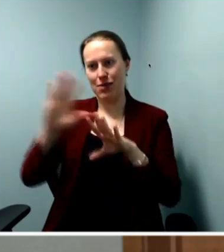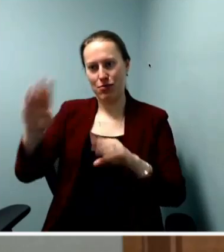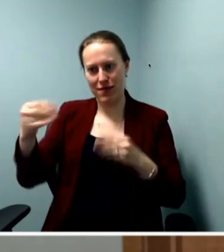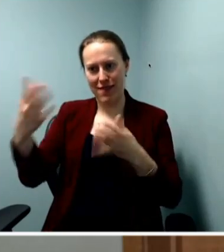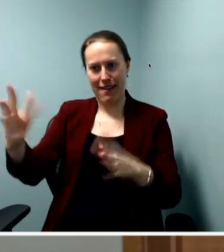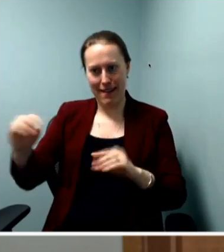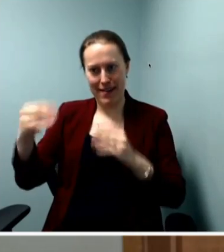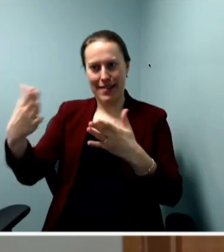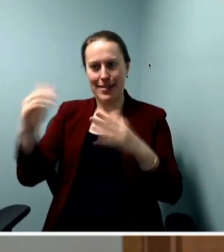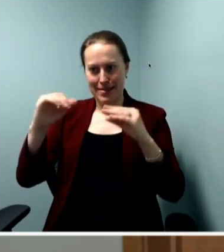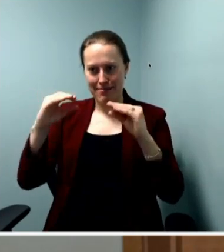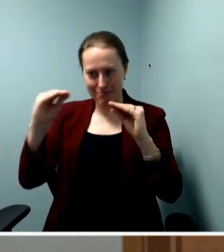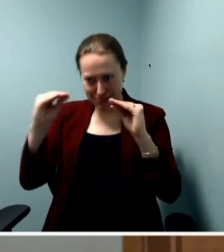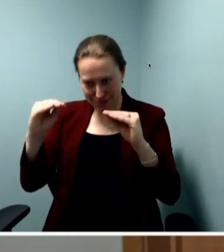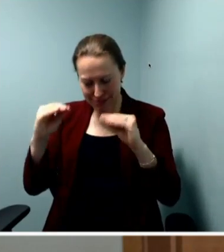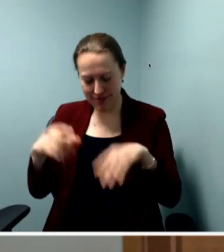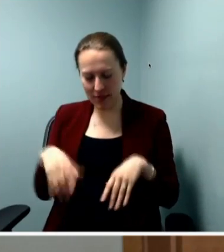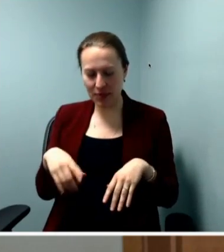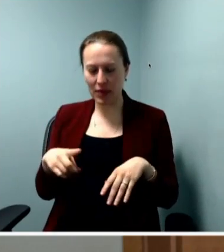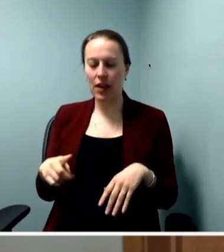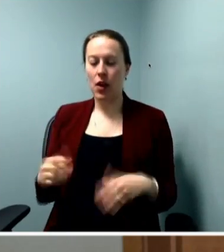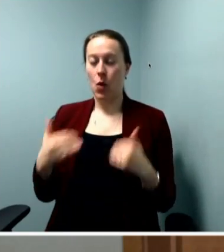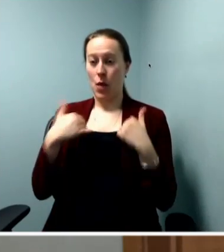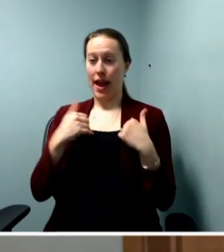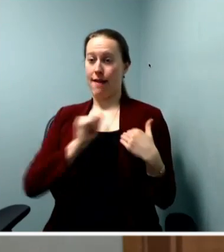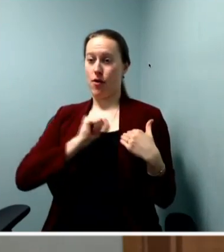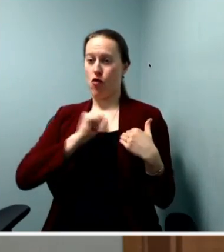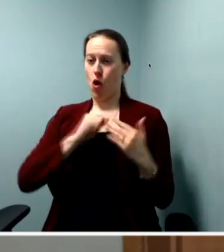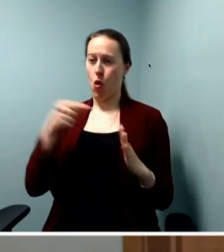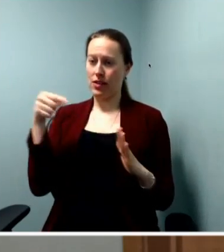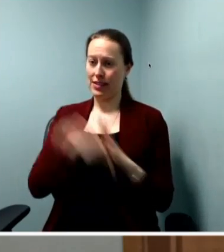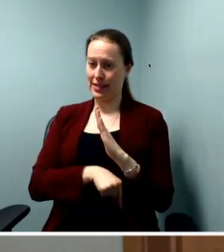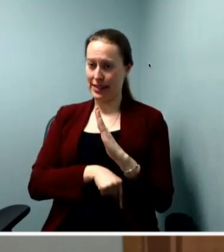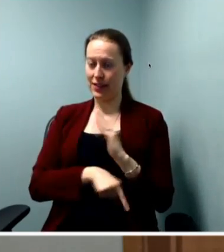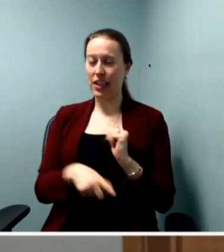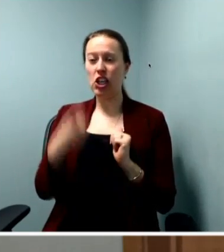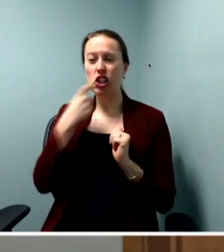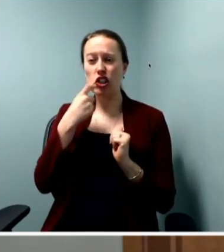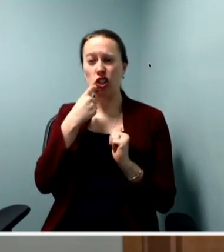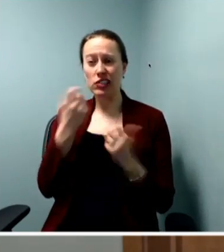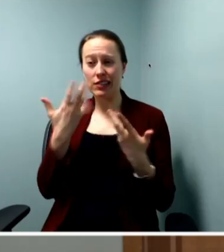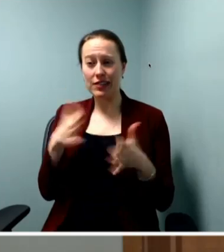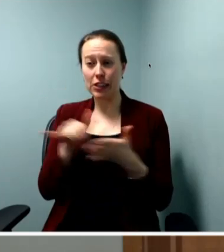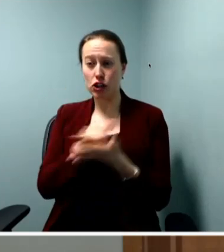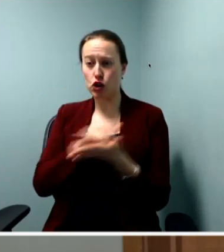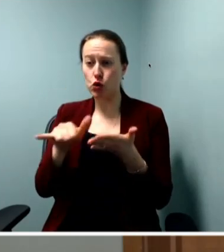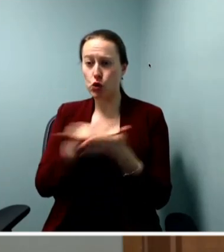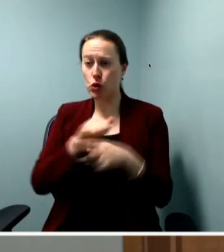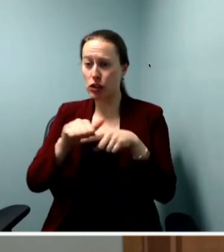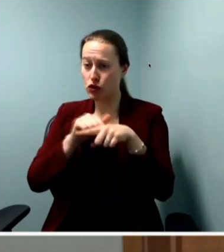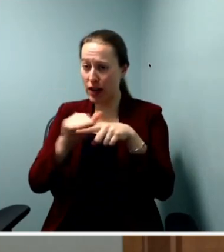We have our own intensive, we just did a teacher training in New York. This is something that we're really taking on